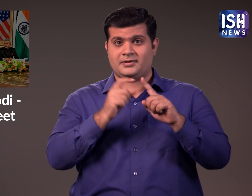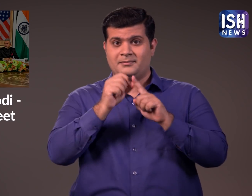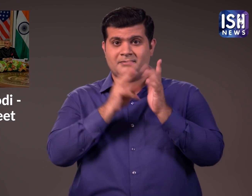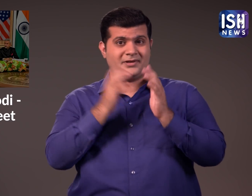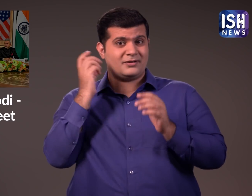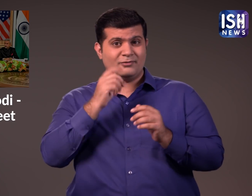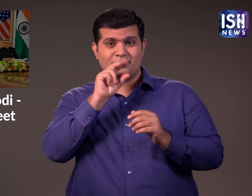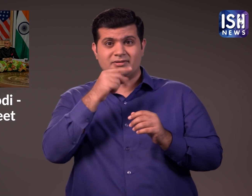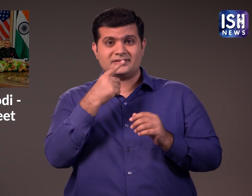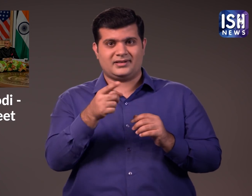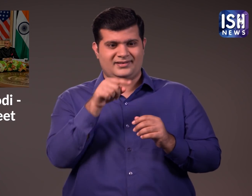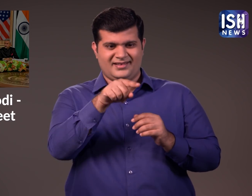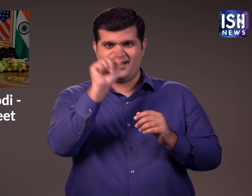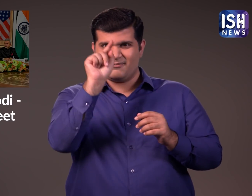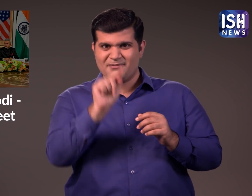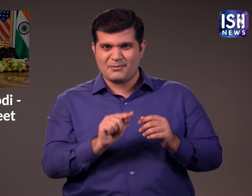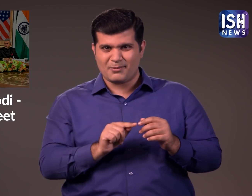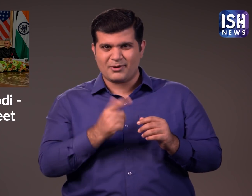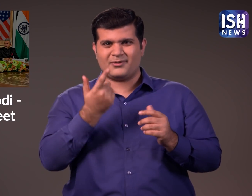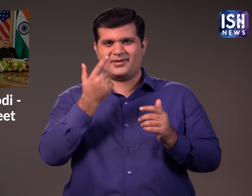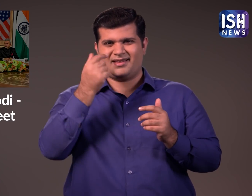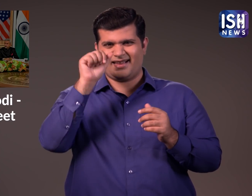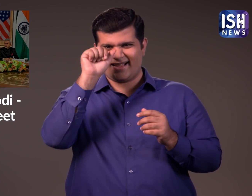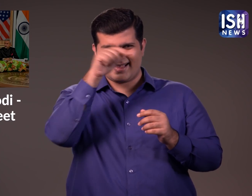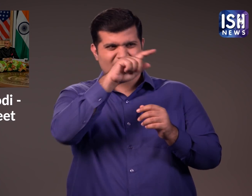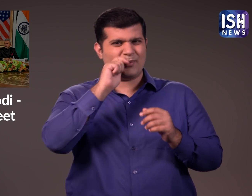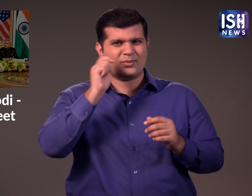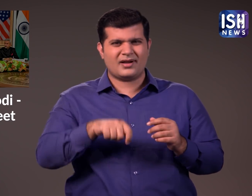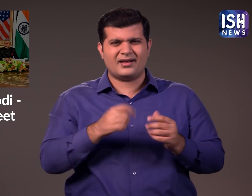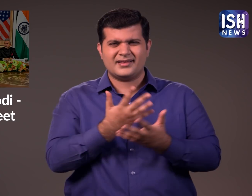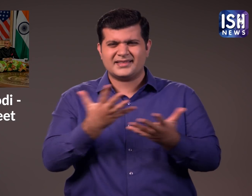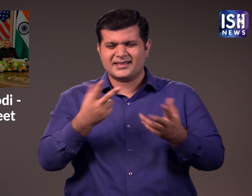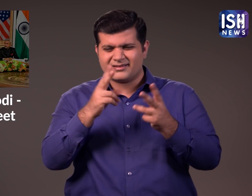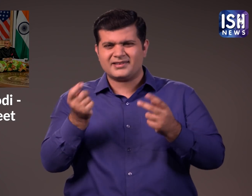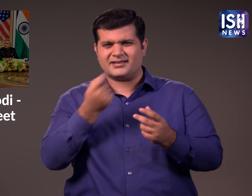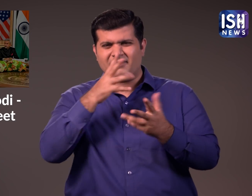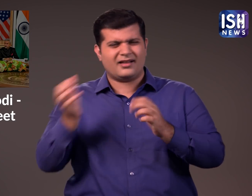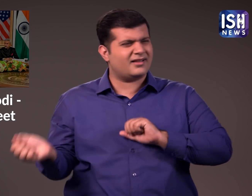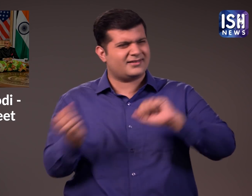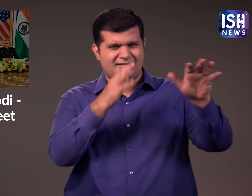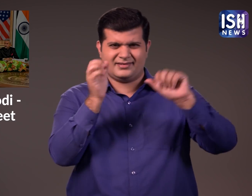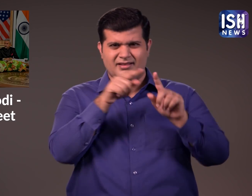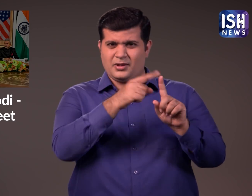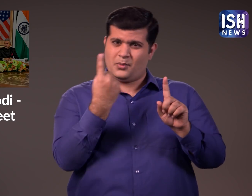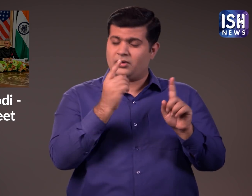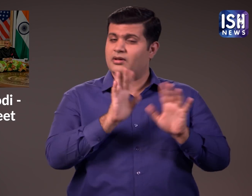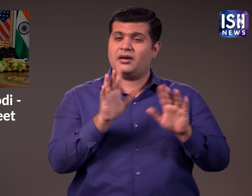PM Modi also said that apart from the humanitarian aid sent to Ukraine,